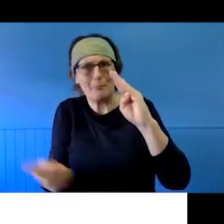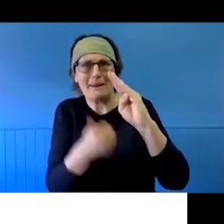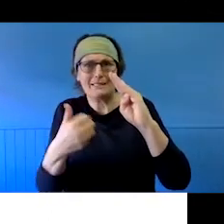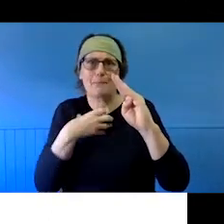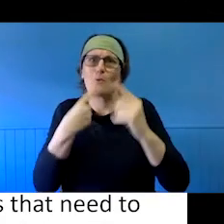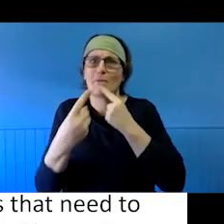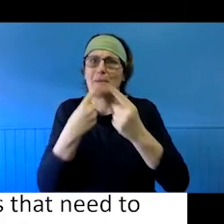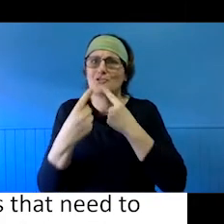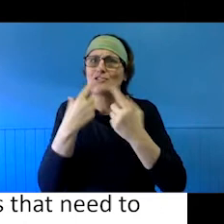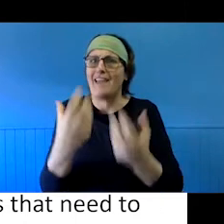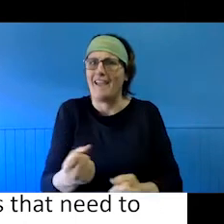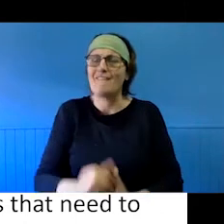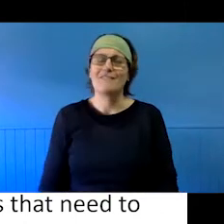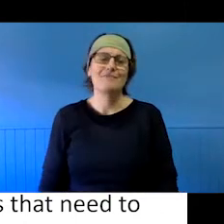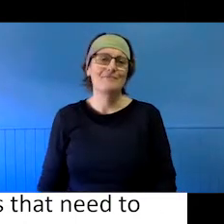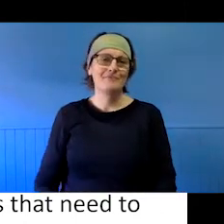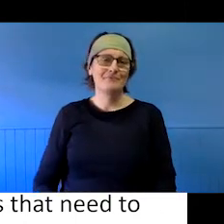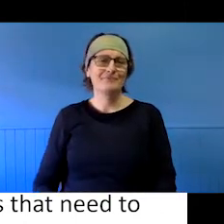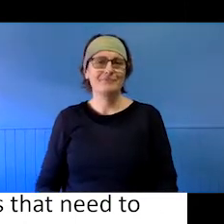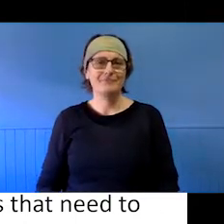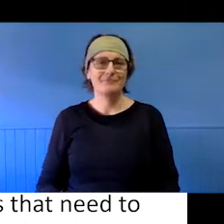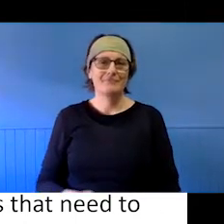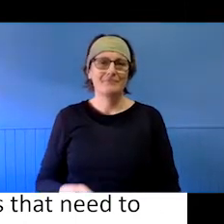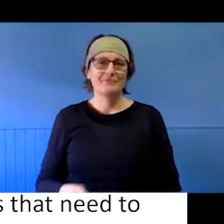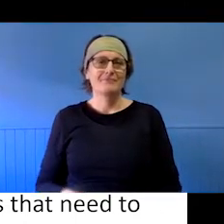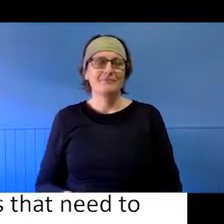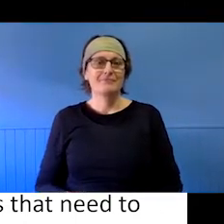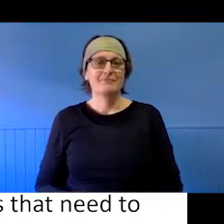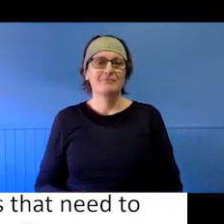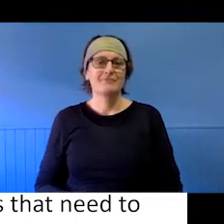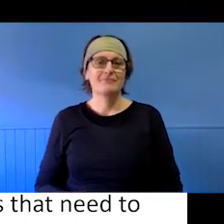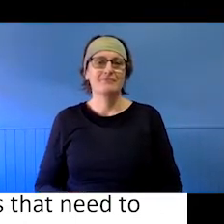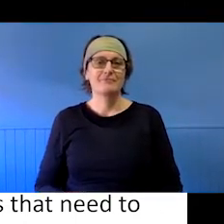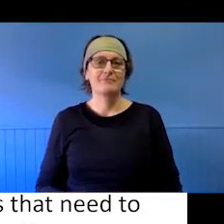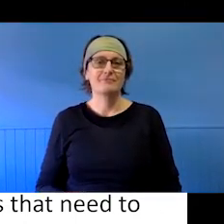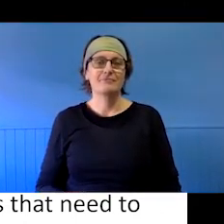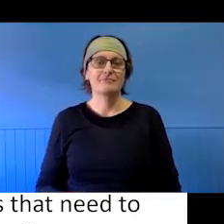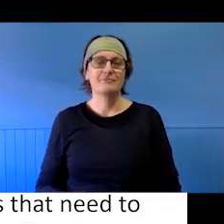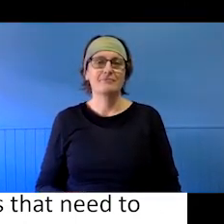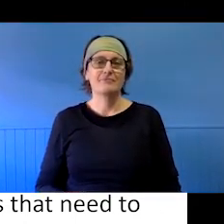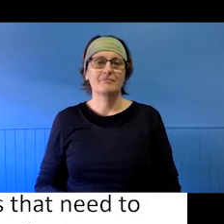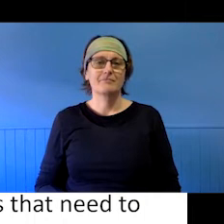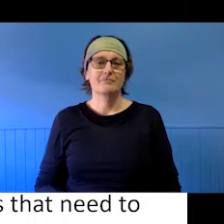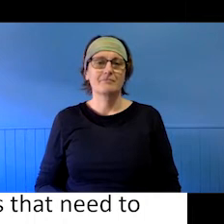talk about some design aspects. As you're looking to design your music